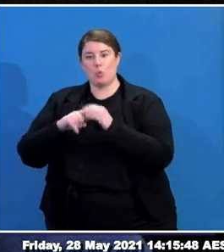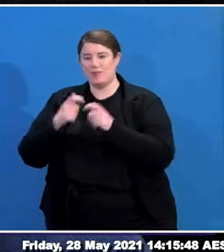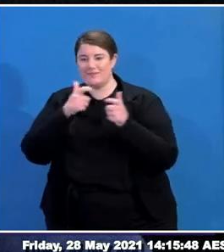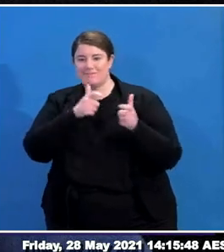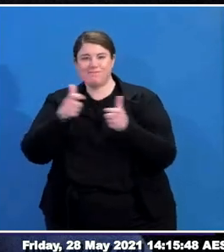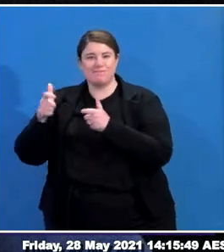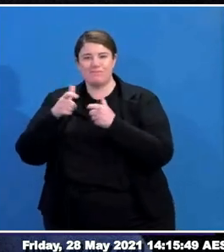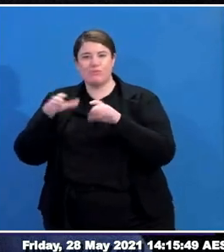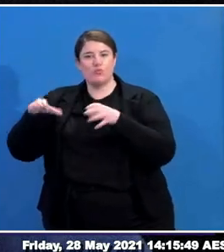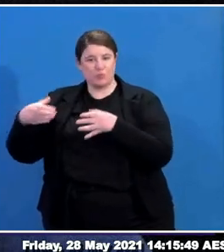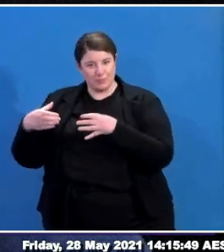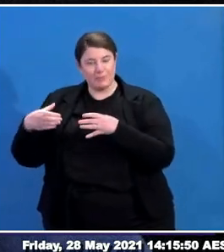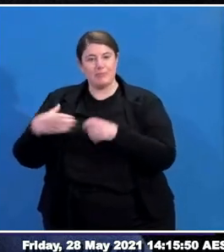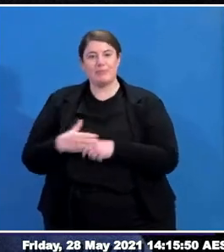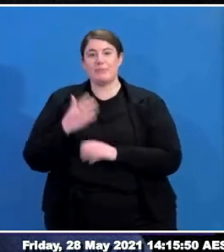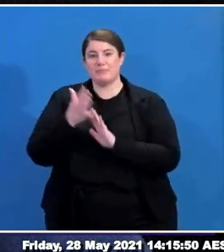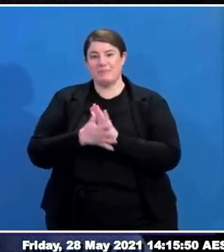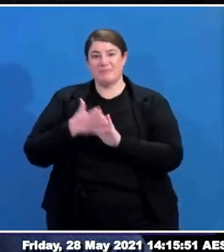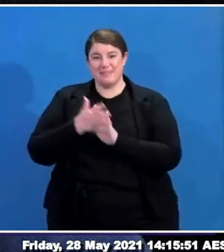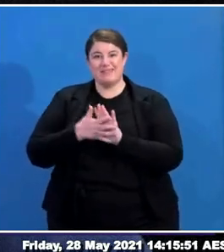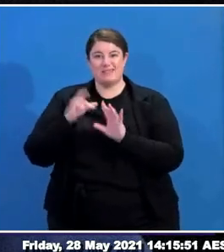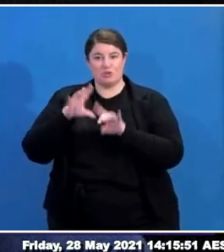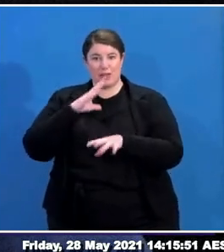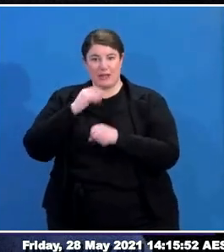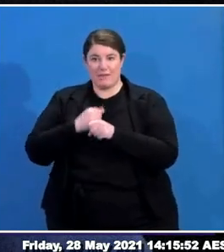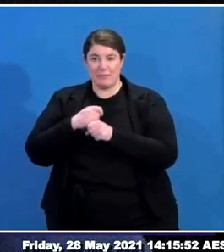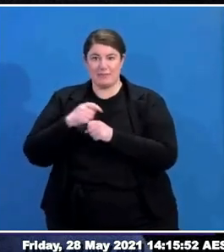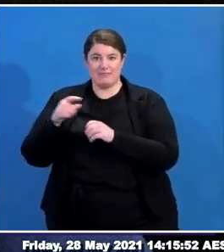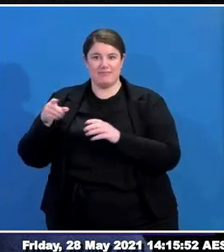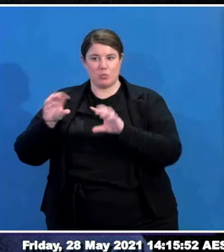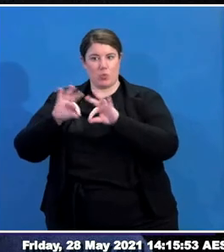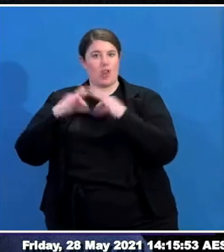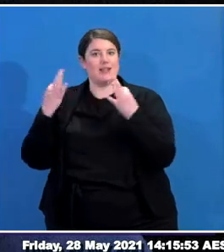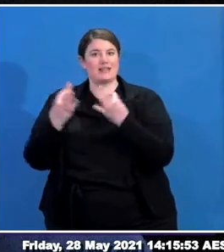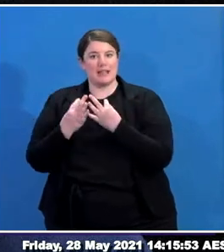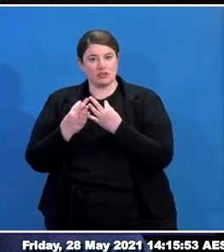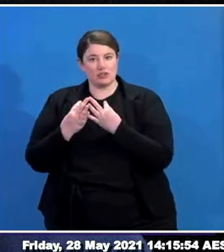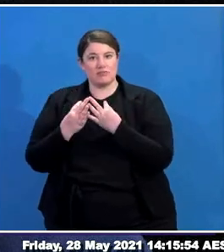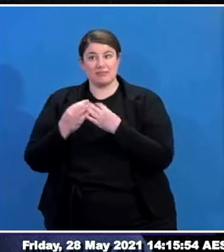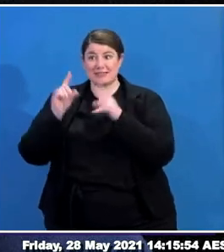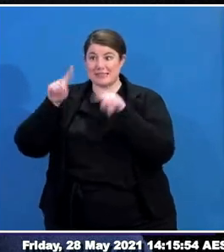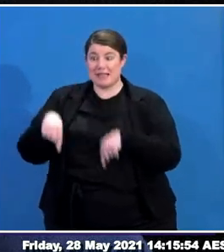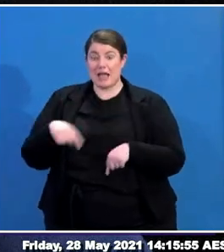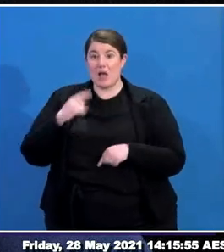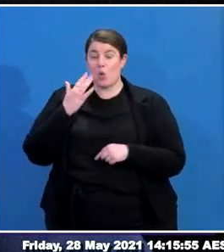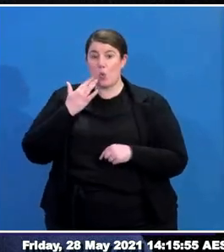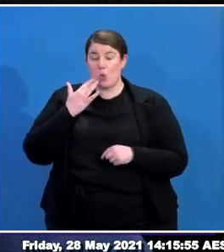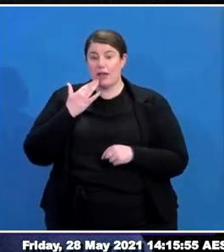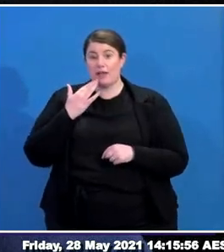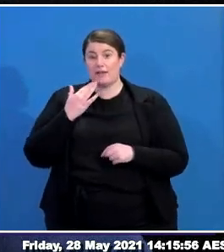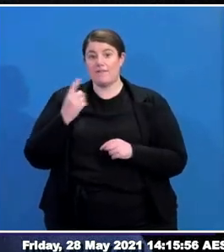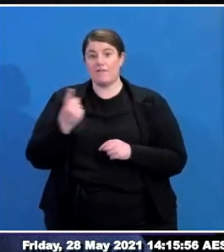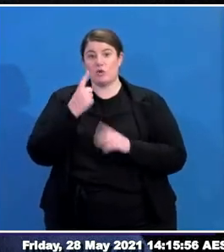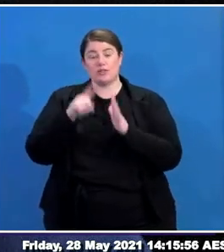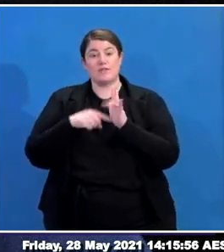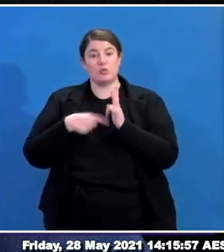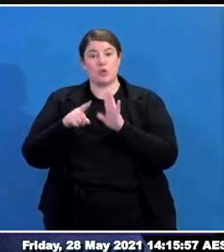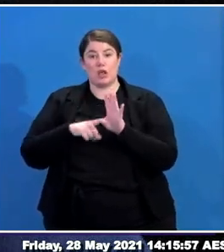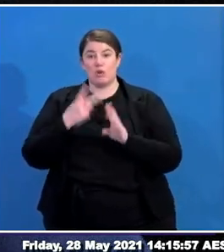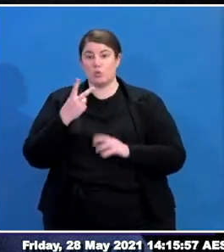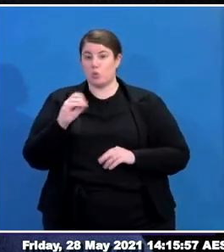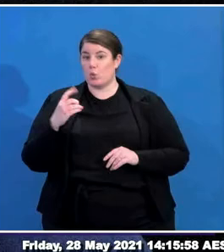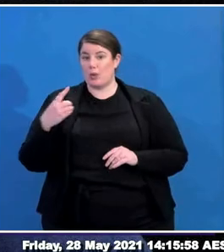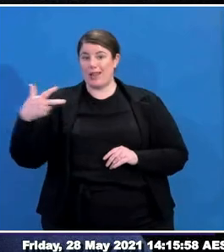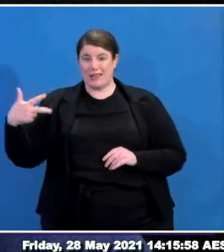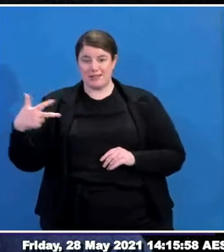Commission, which is a Commonwealth entity that commenced operations on 1 July 2018.